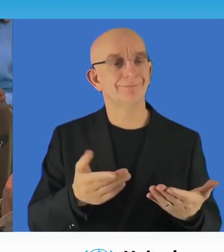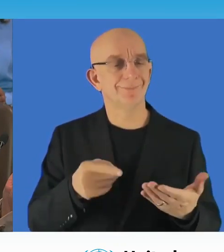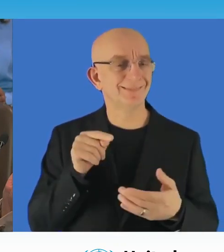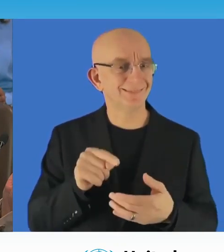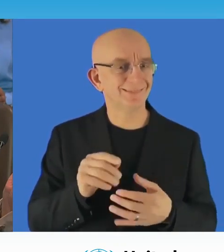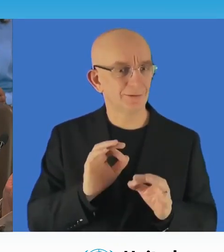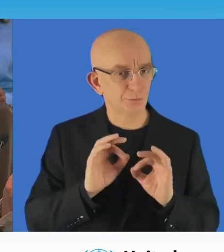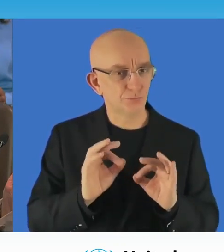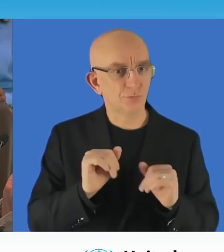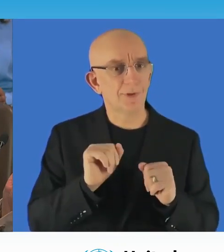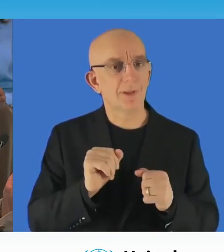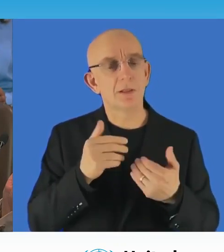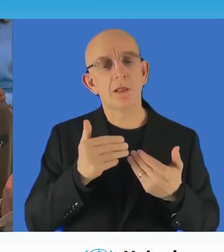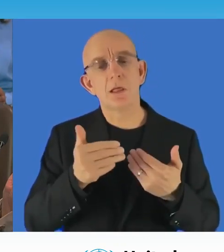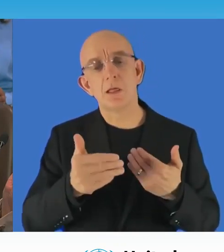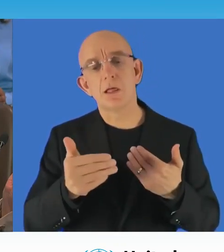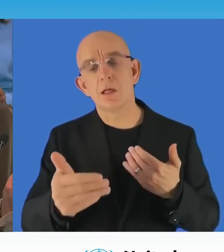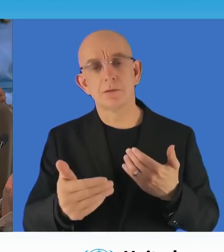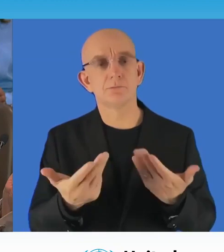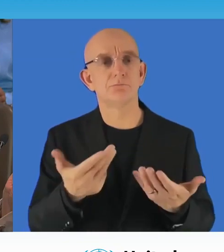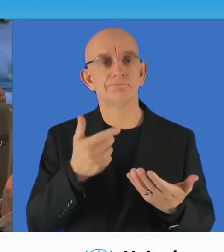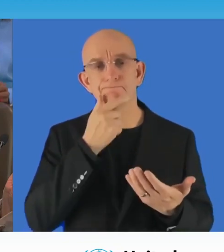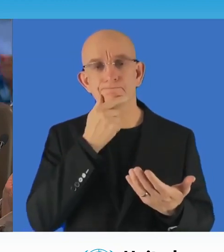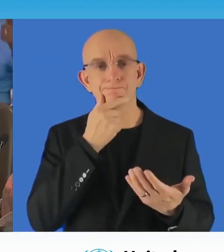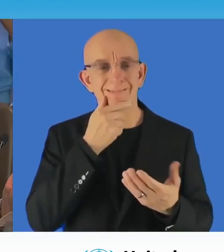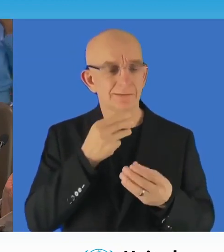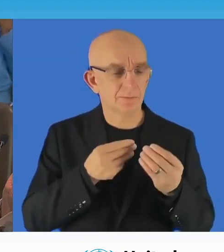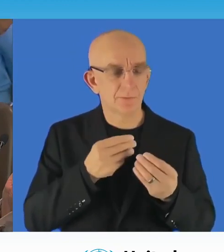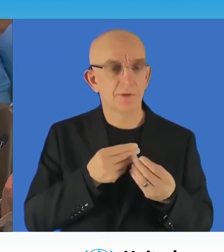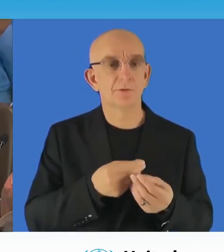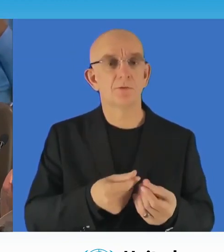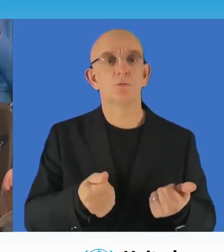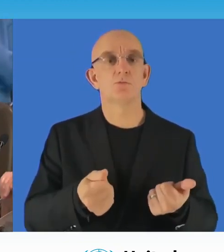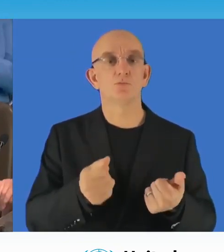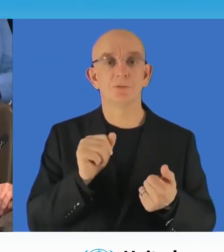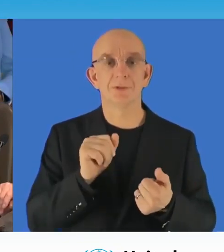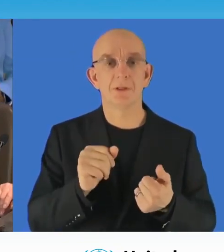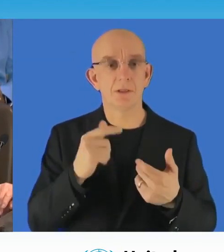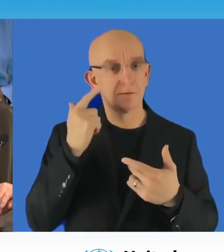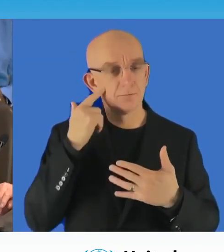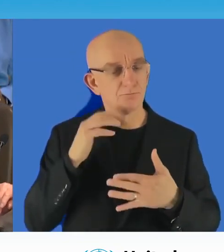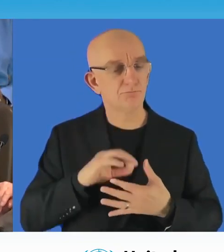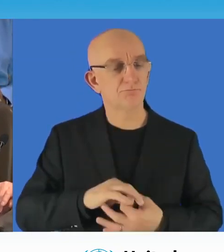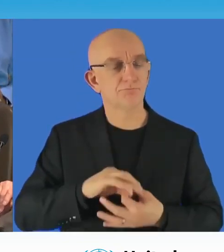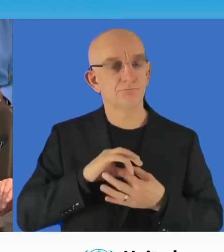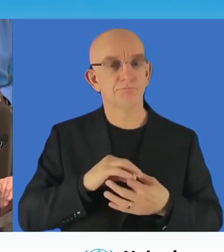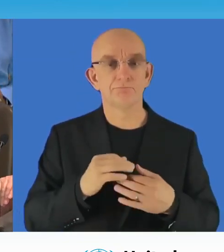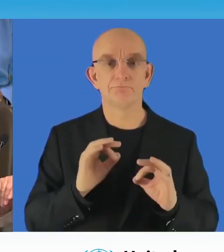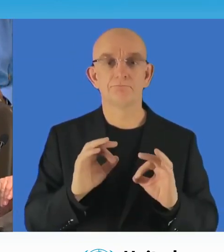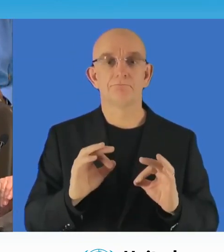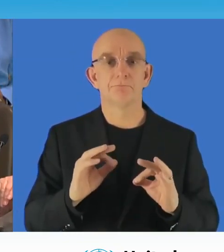perspective and needs educational is anization element where the people with disability have